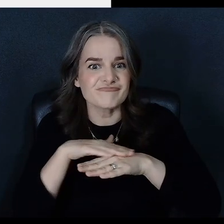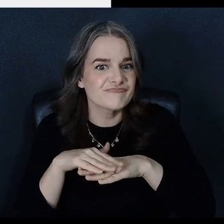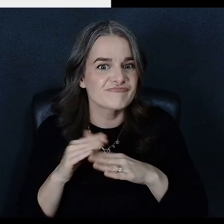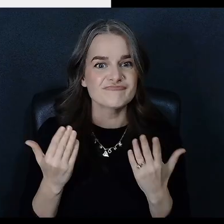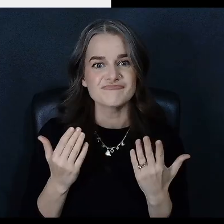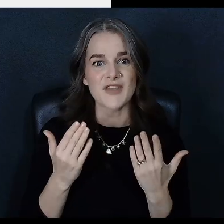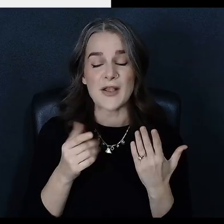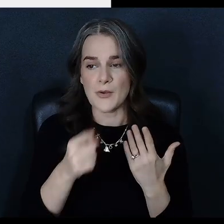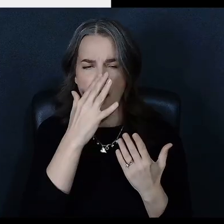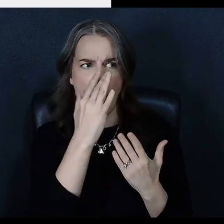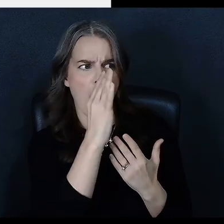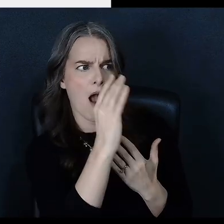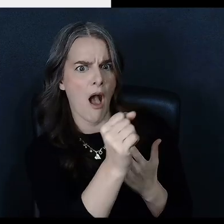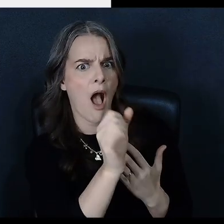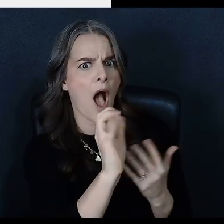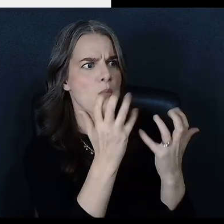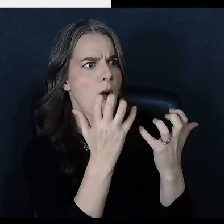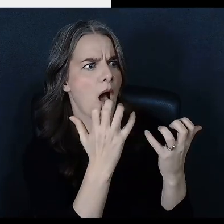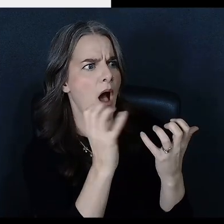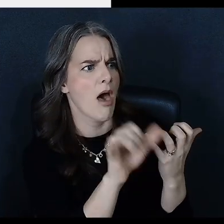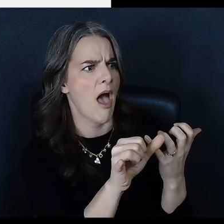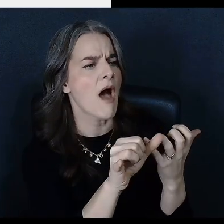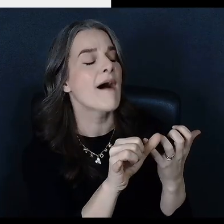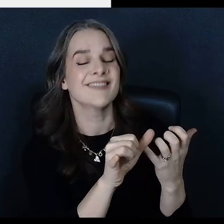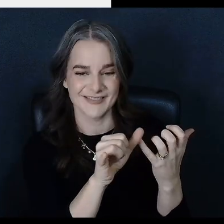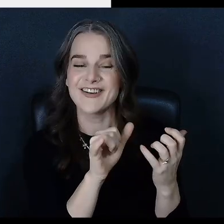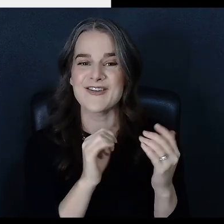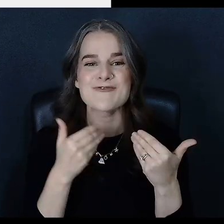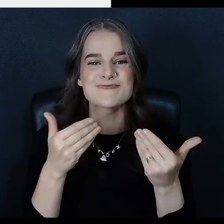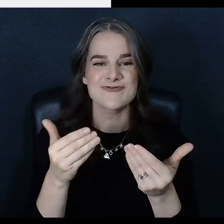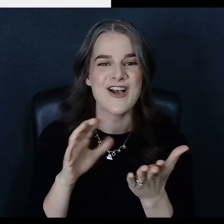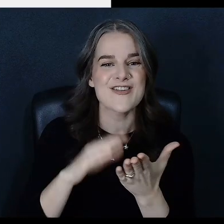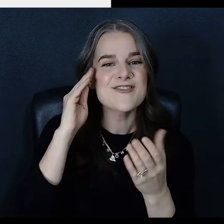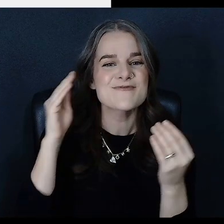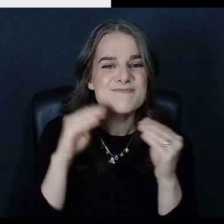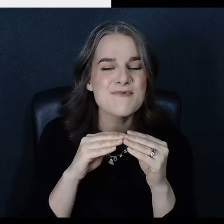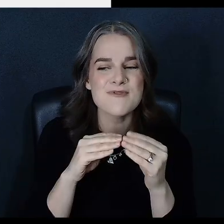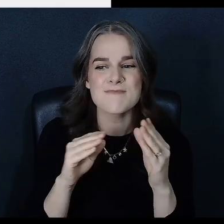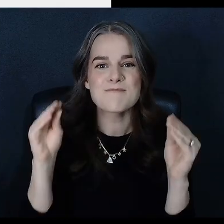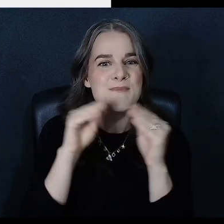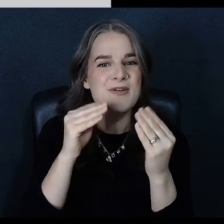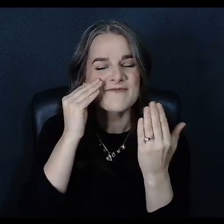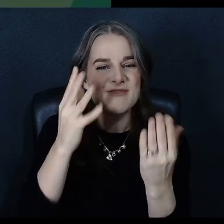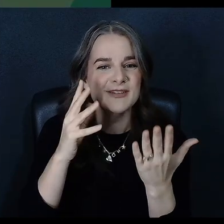I would encourage you to go out and learn more about that-- find more information about that. So hopefully you got the link to the slides,